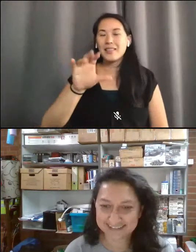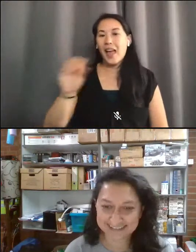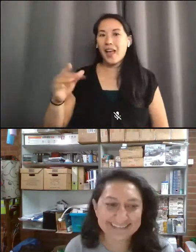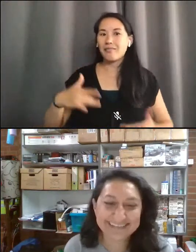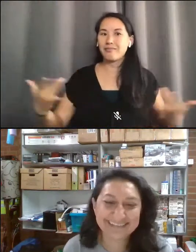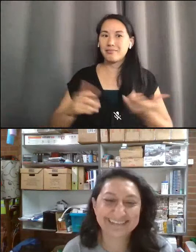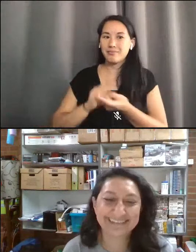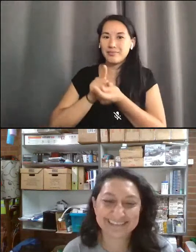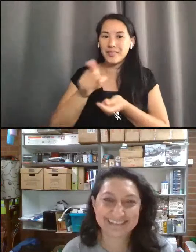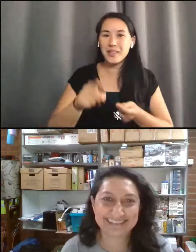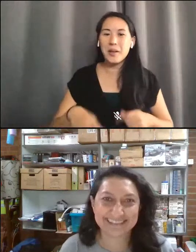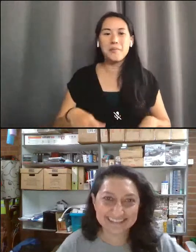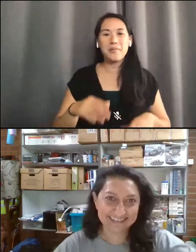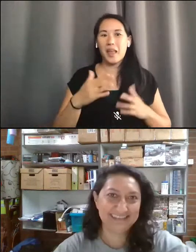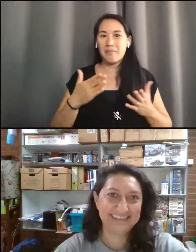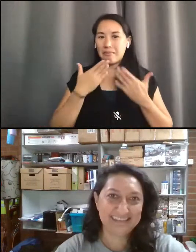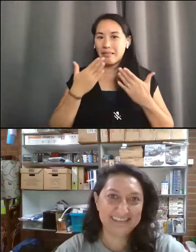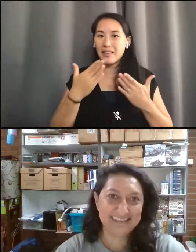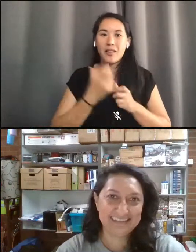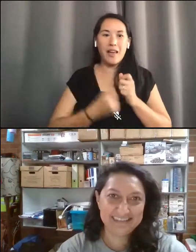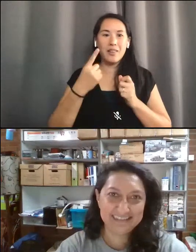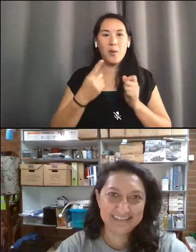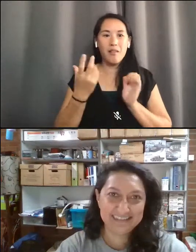and i'm so thankful that everybody is spending a little bit of time with us it's a little bit